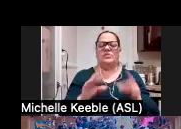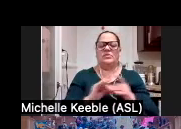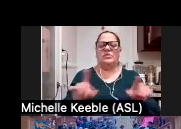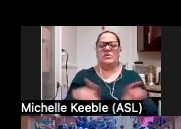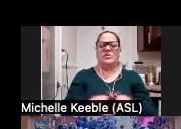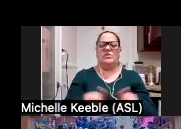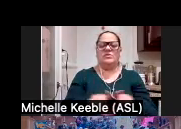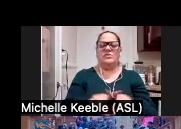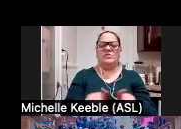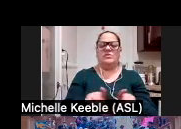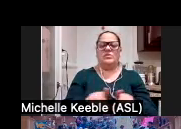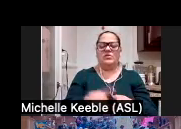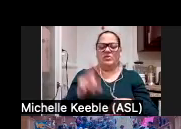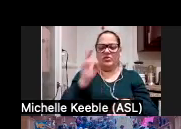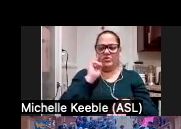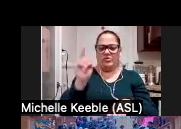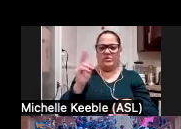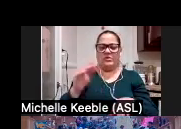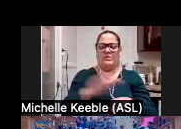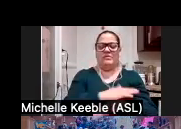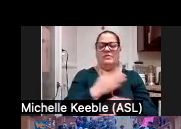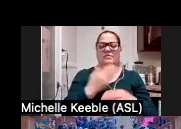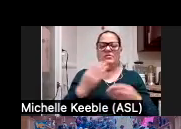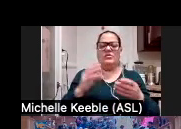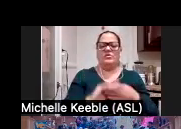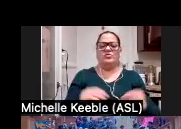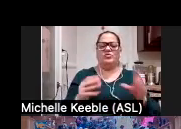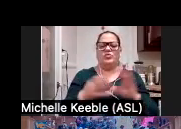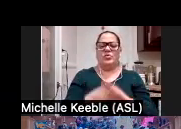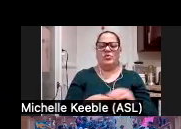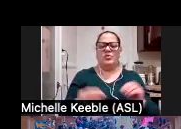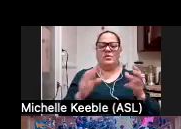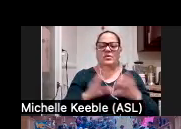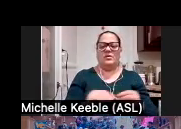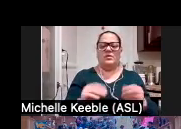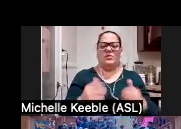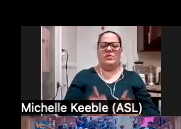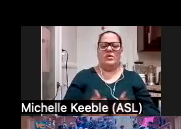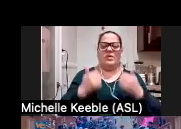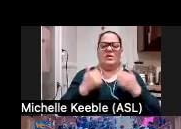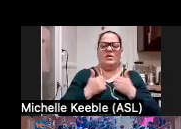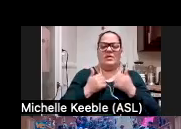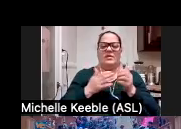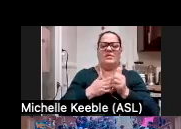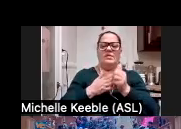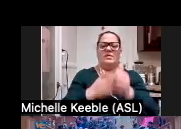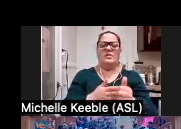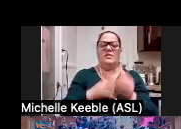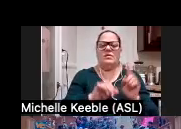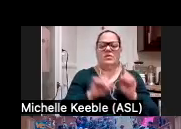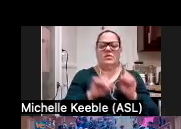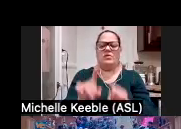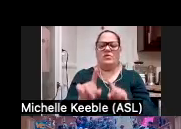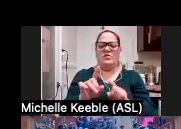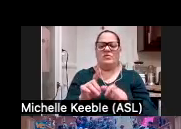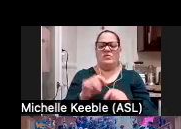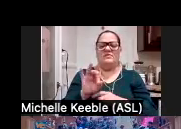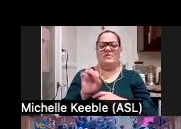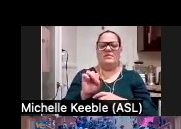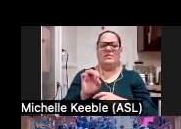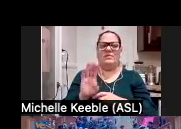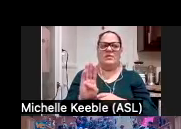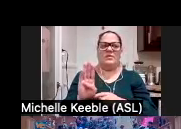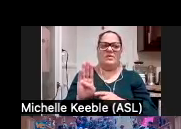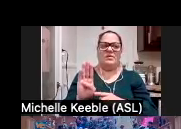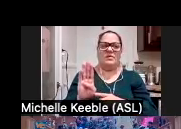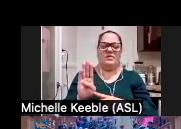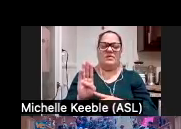can actually view the whole entire documentary um when our live guide goes live in February. So that